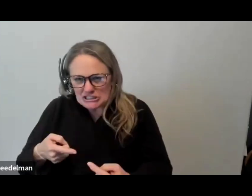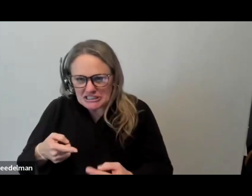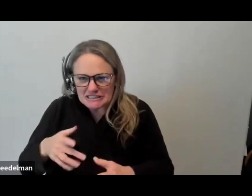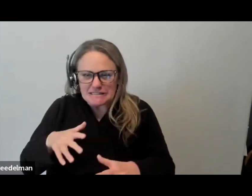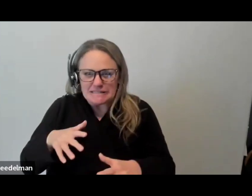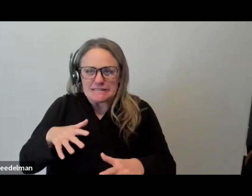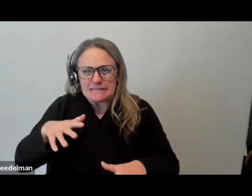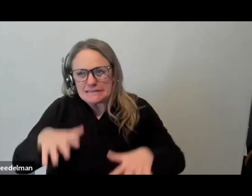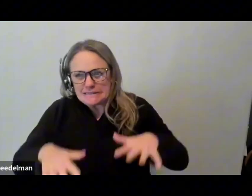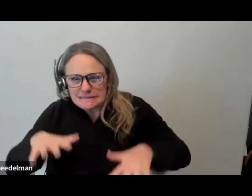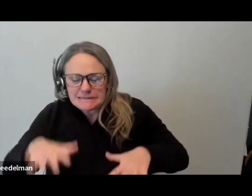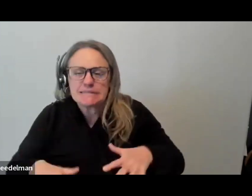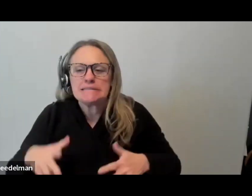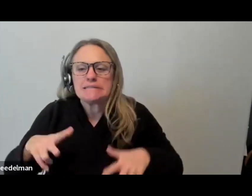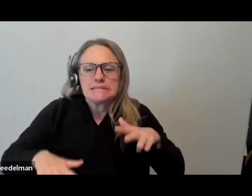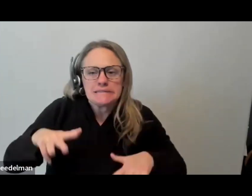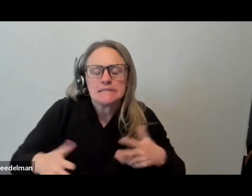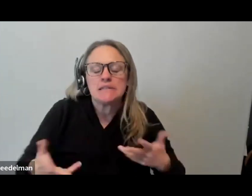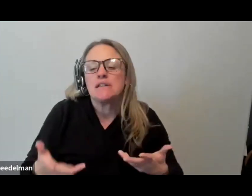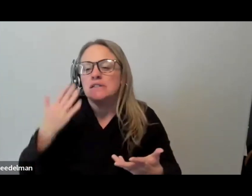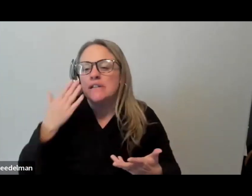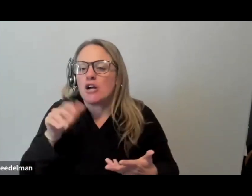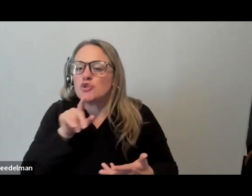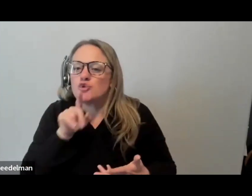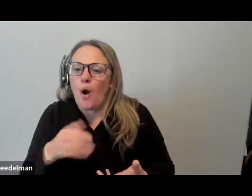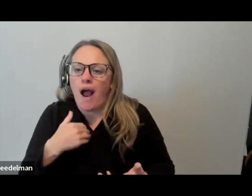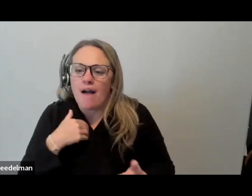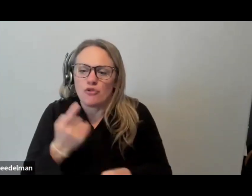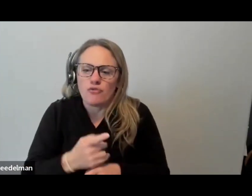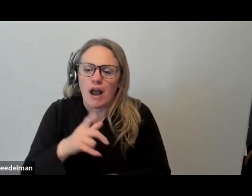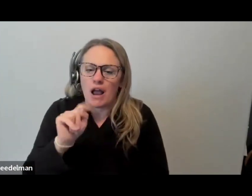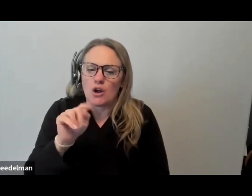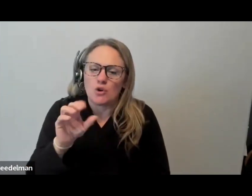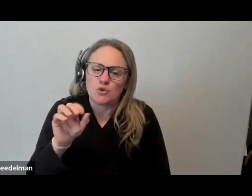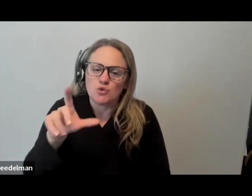or the, or the know-how. And so I'm a bit working with just building